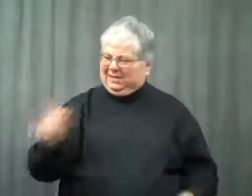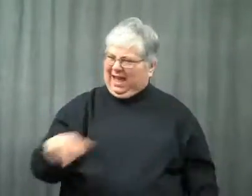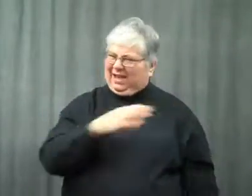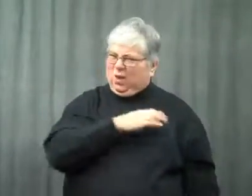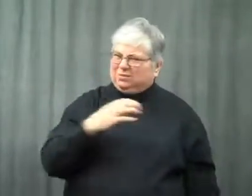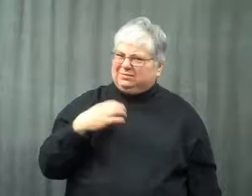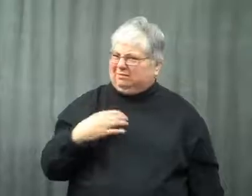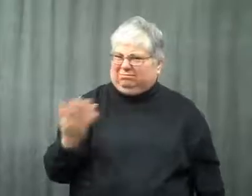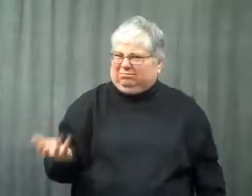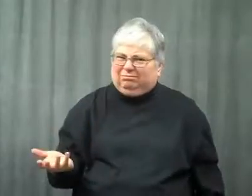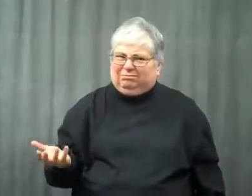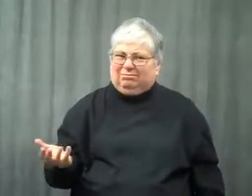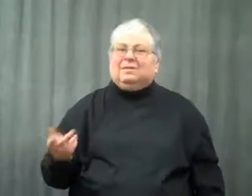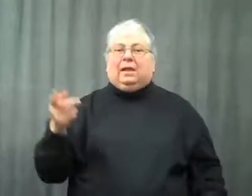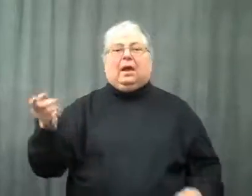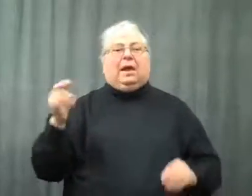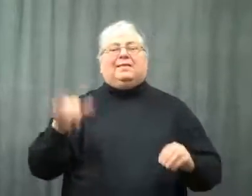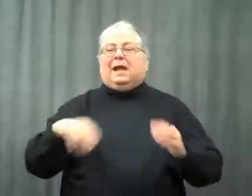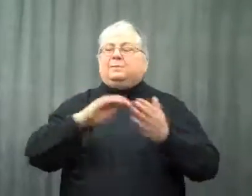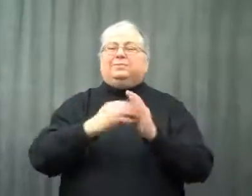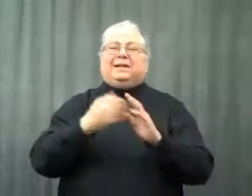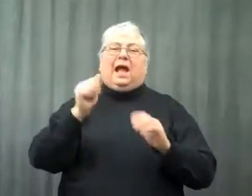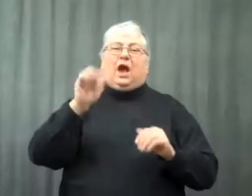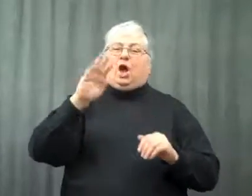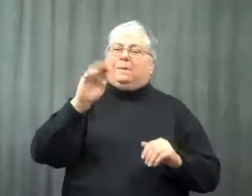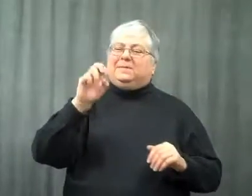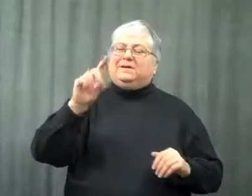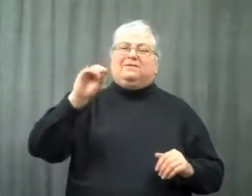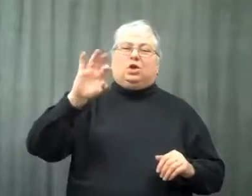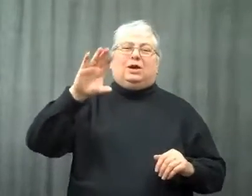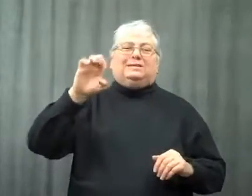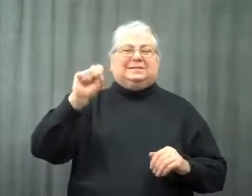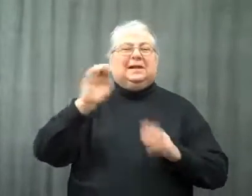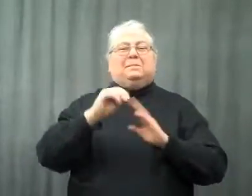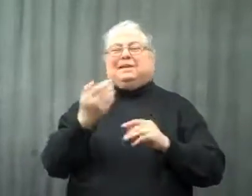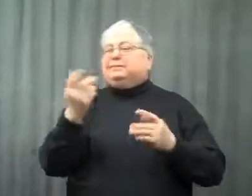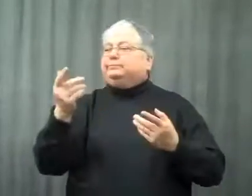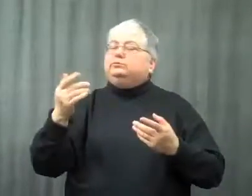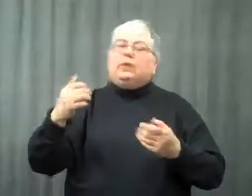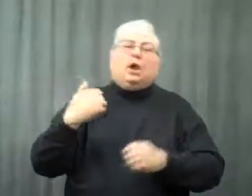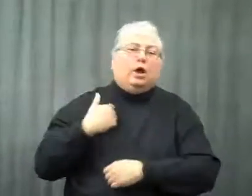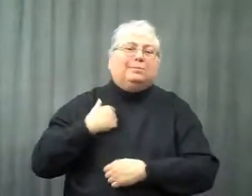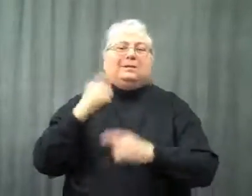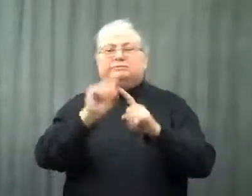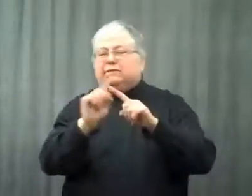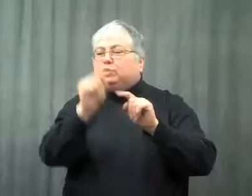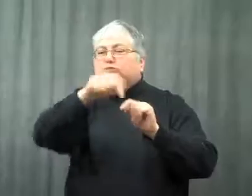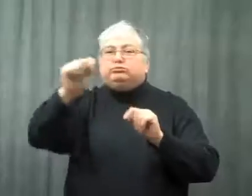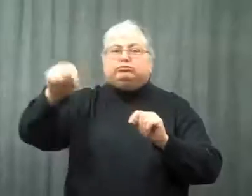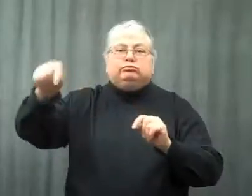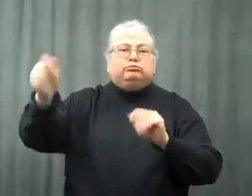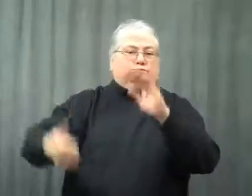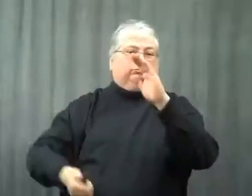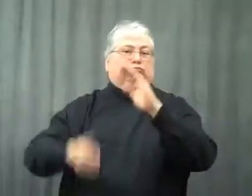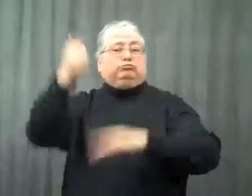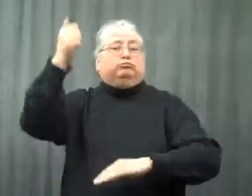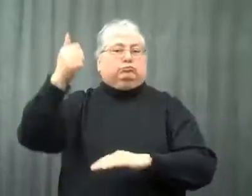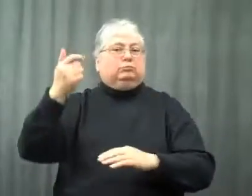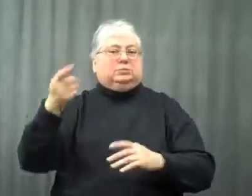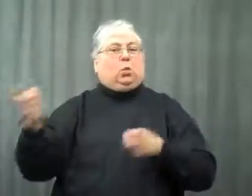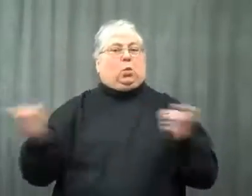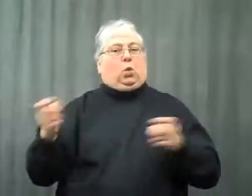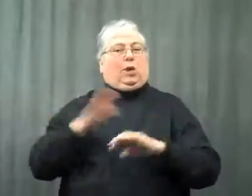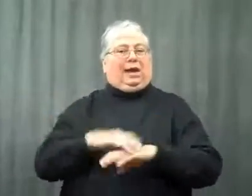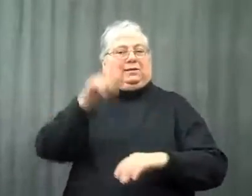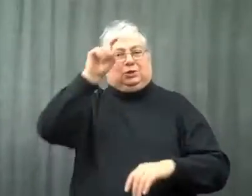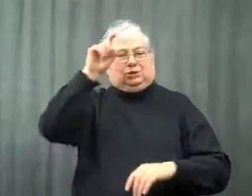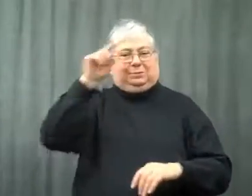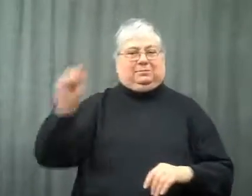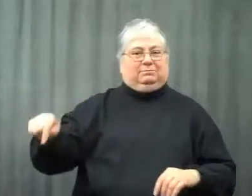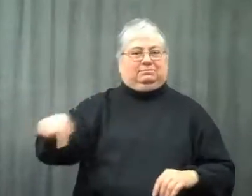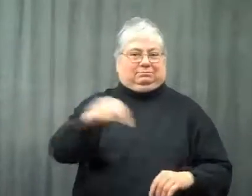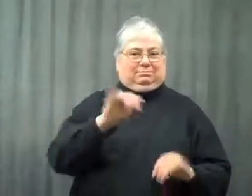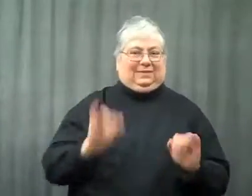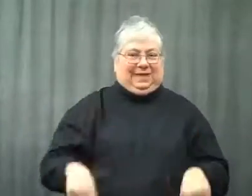The council rules Egypt and is comprised of leaders of the Armed Forces.